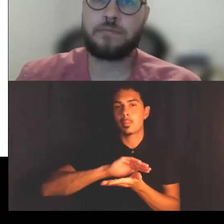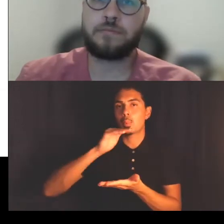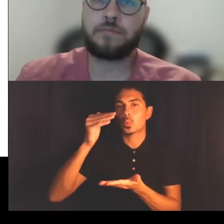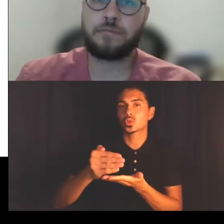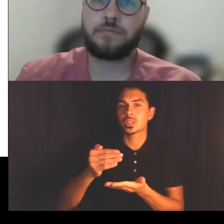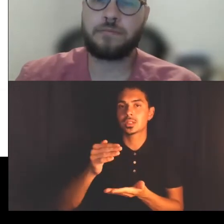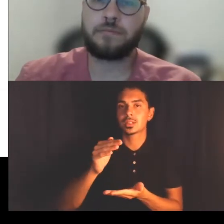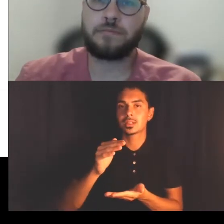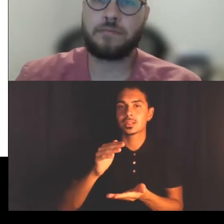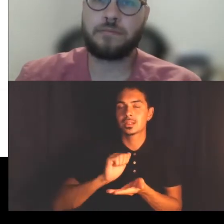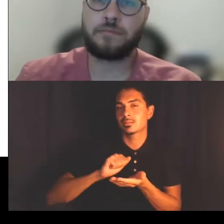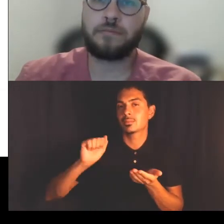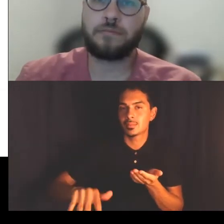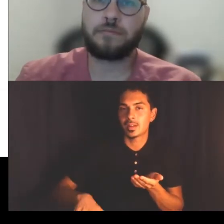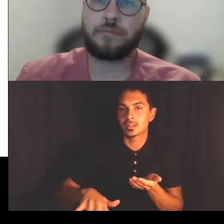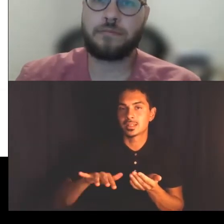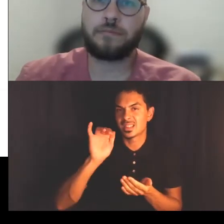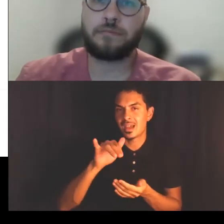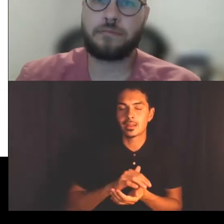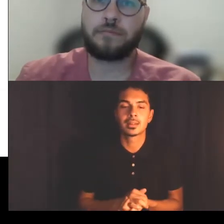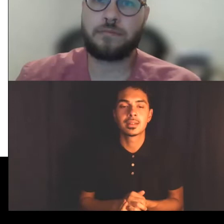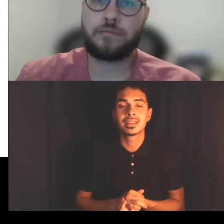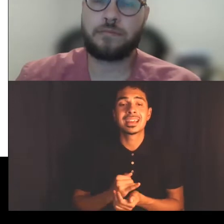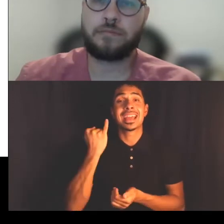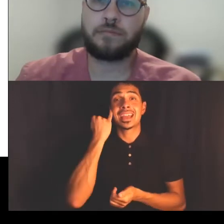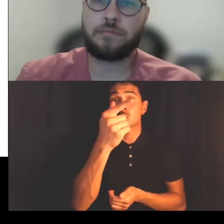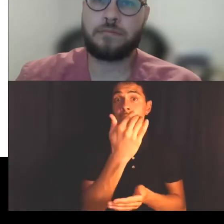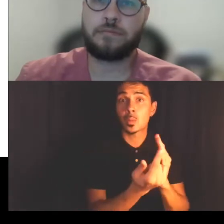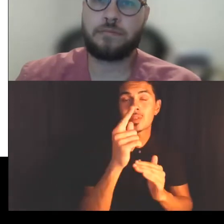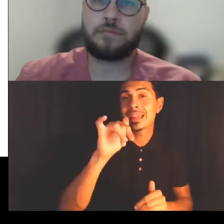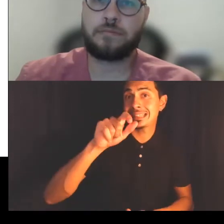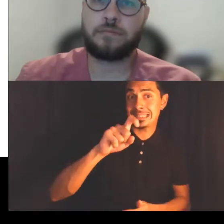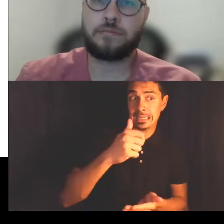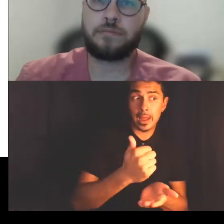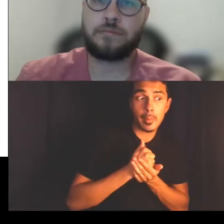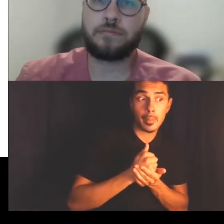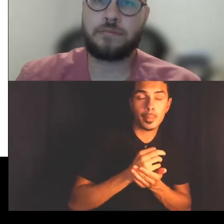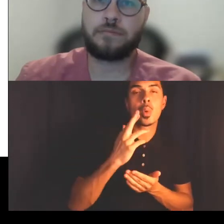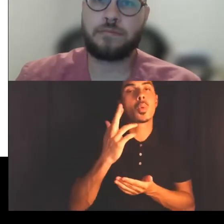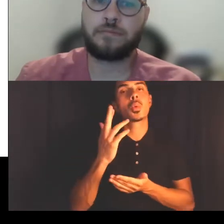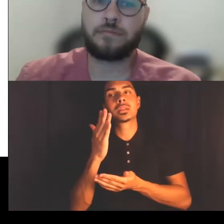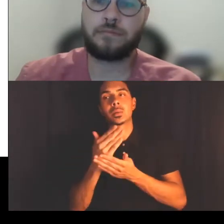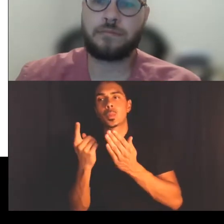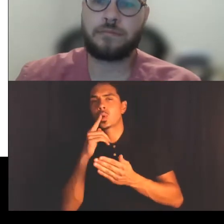that needs help, or if you're someone that's like, I wanna work with people like that.